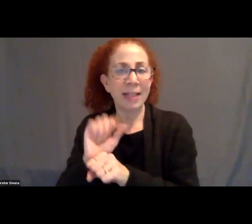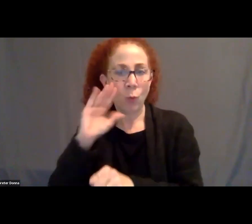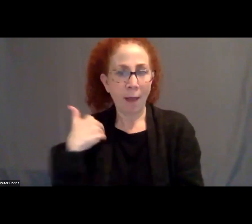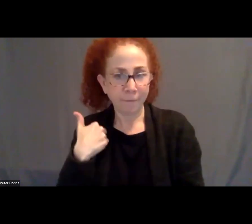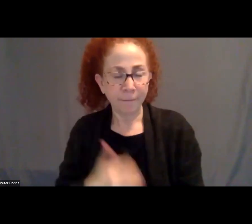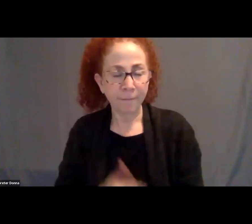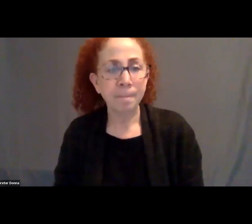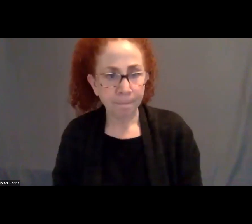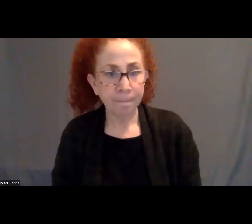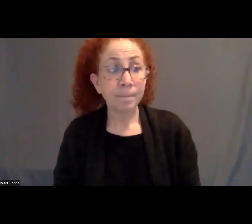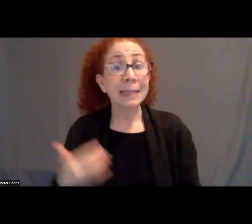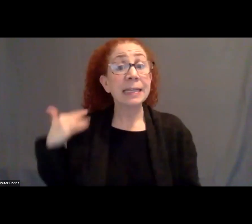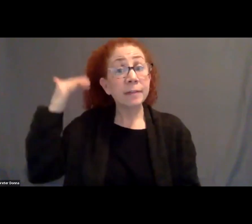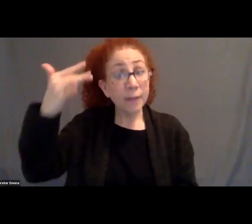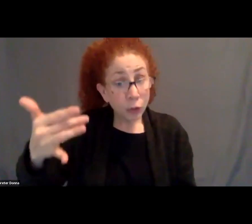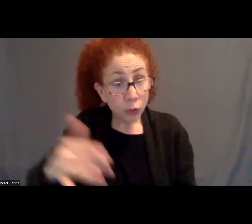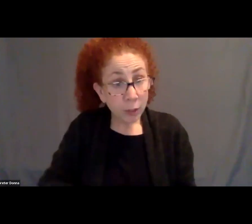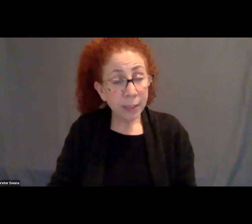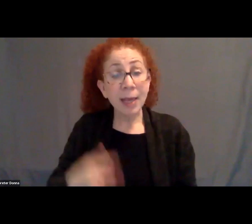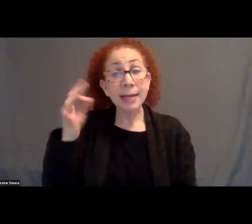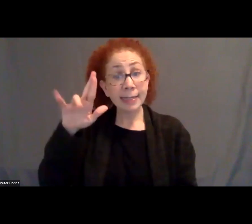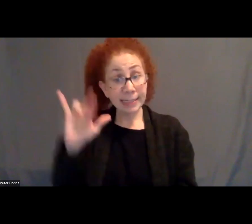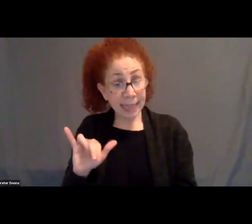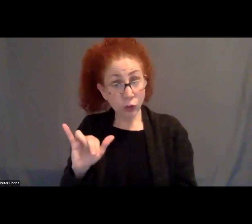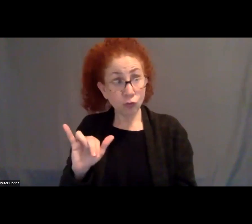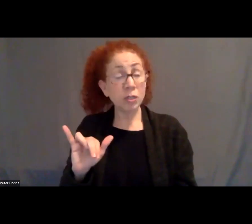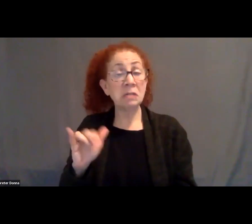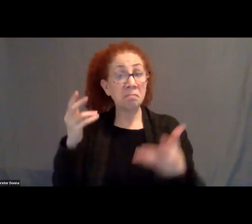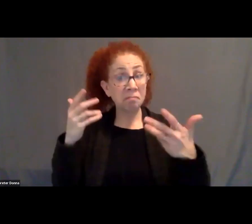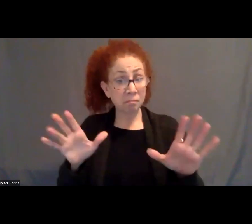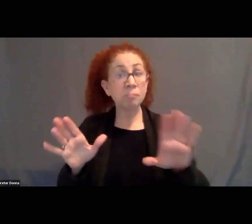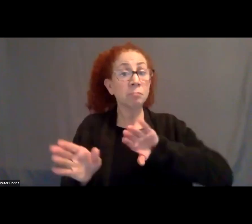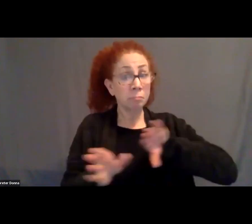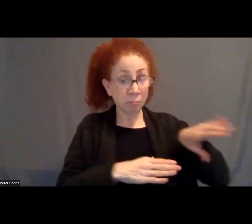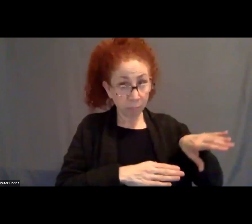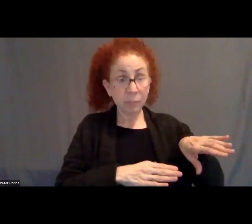Eventually, however, the 19th century concluded with formerly enslaved people